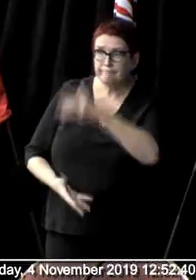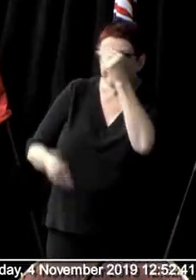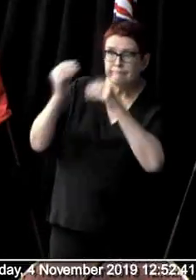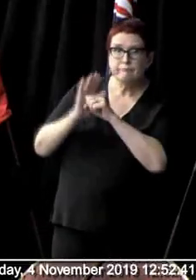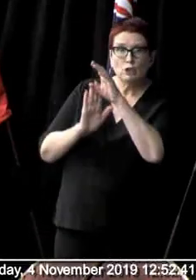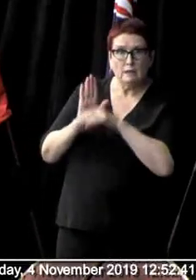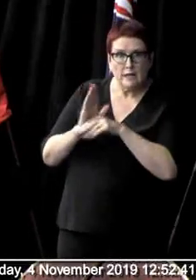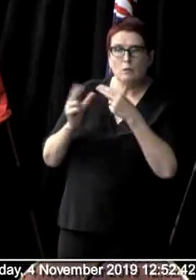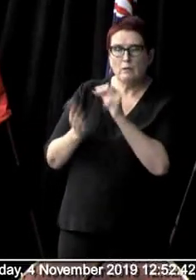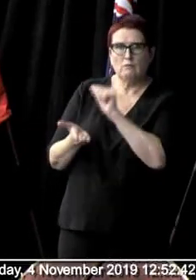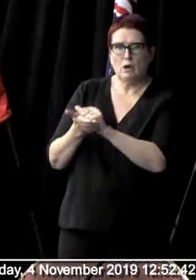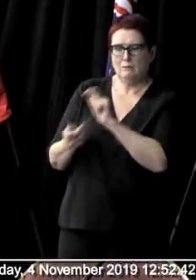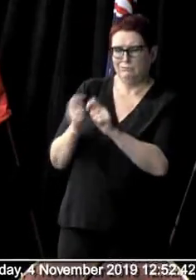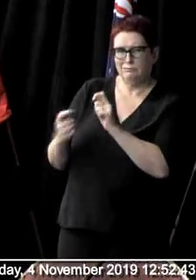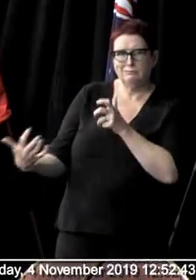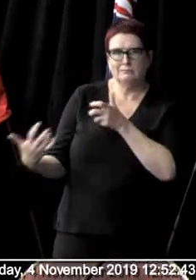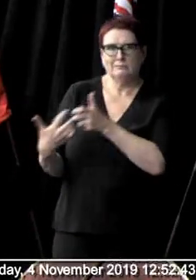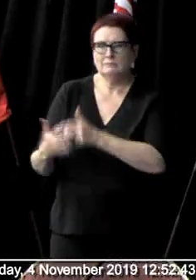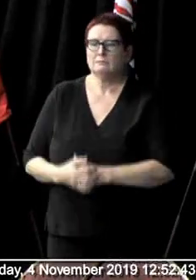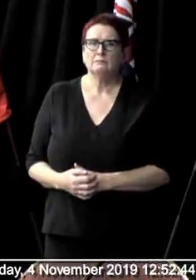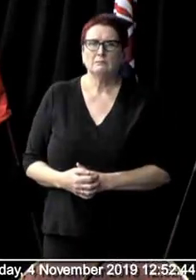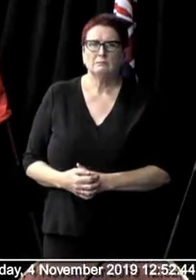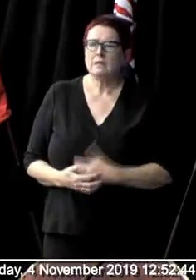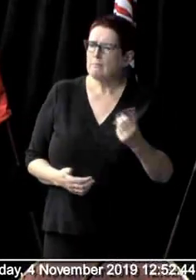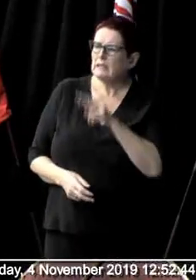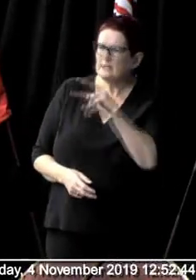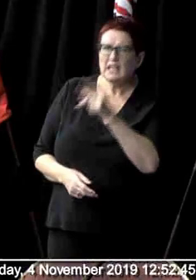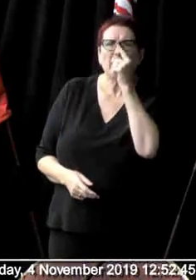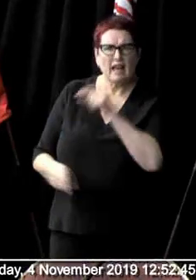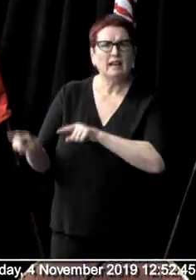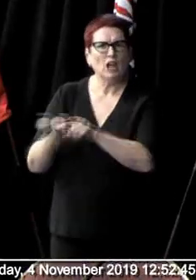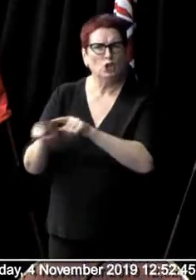adjustments. They need to be seen as authentic learners.